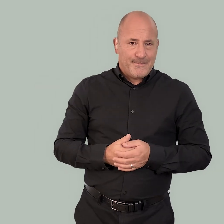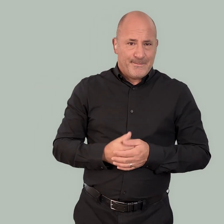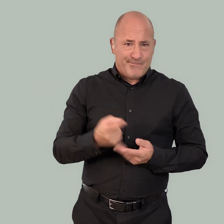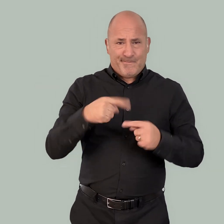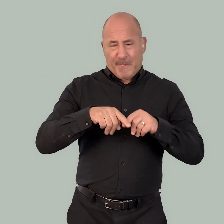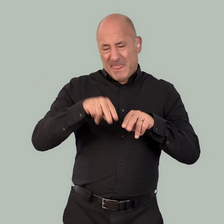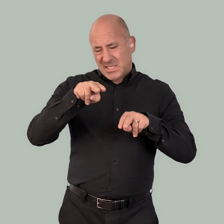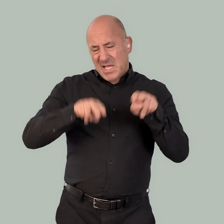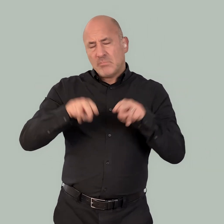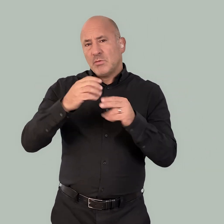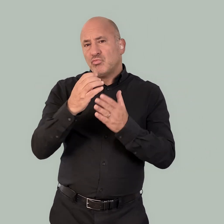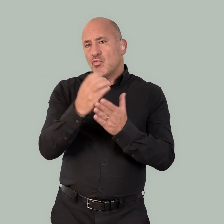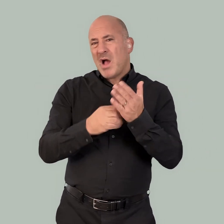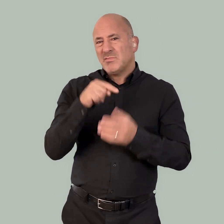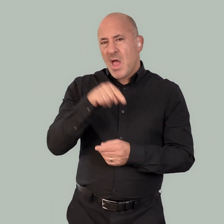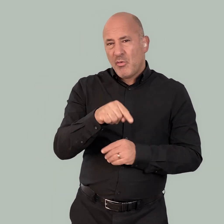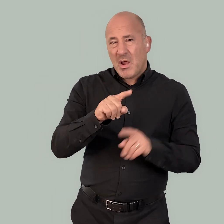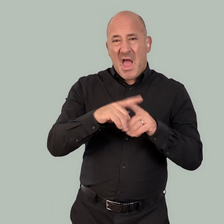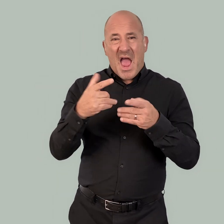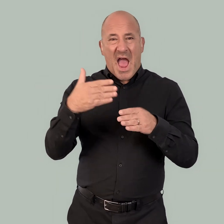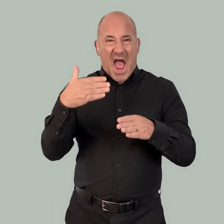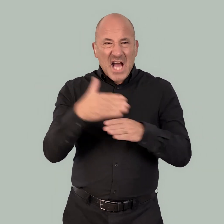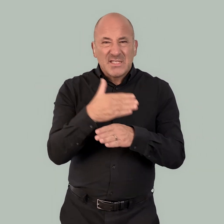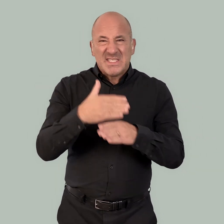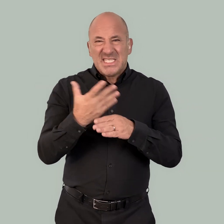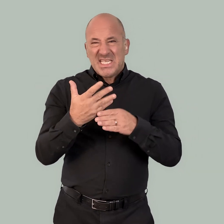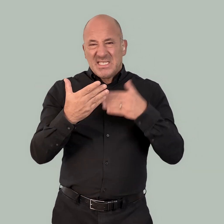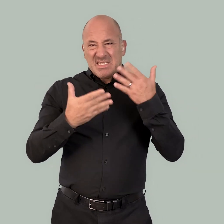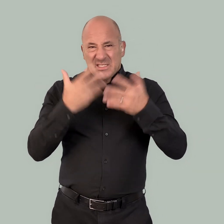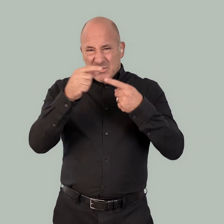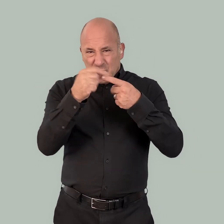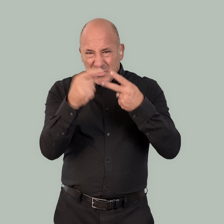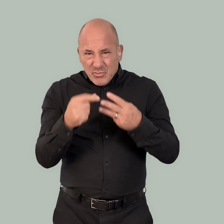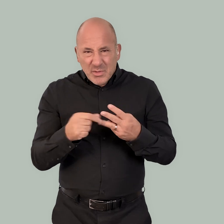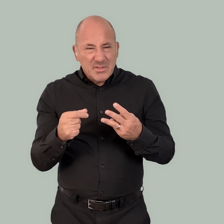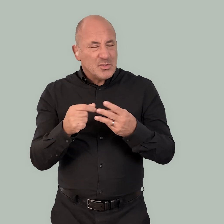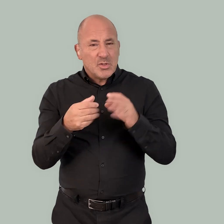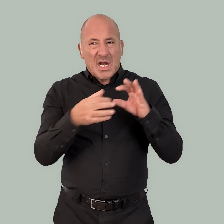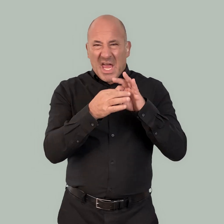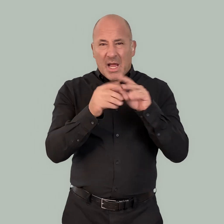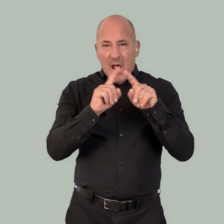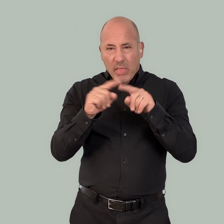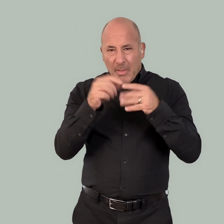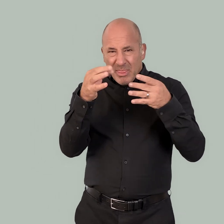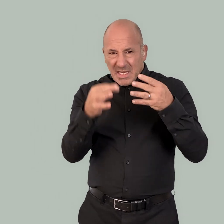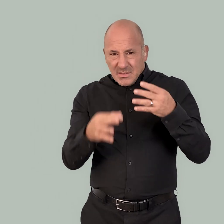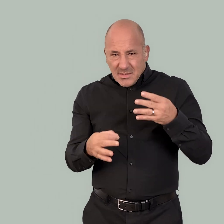The assessment criteria – including activities, descriptors